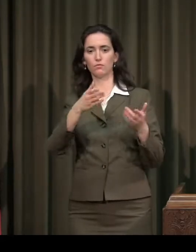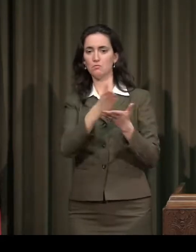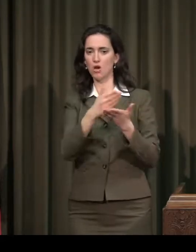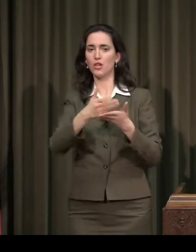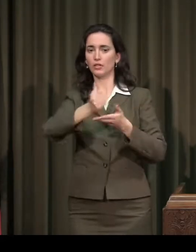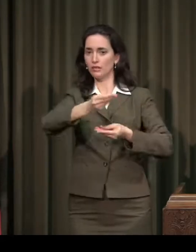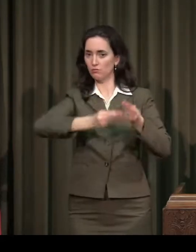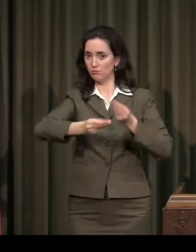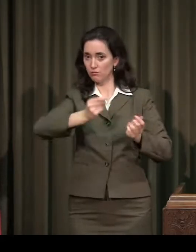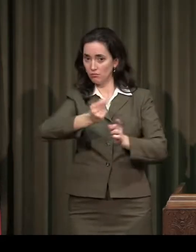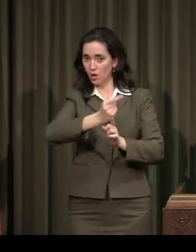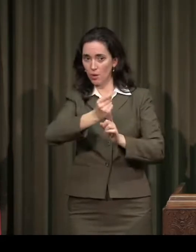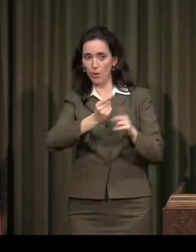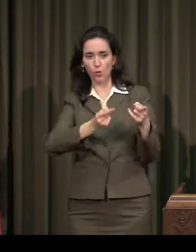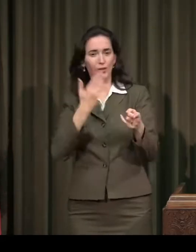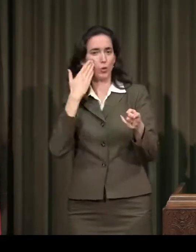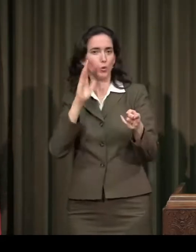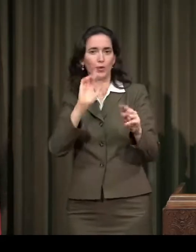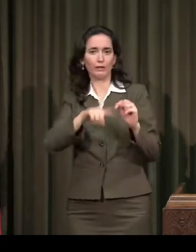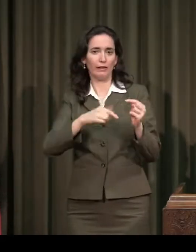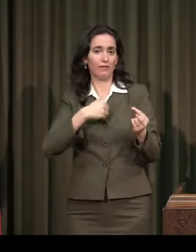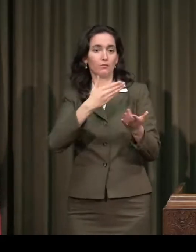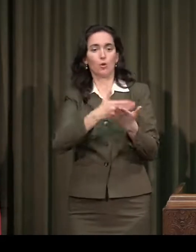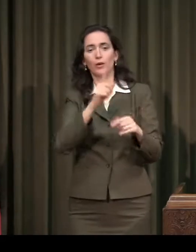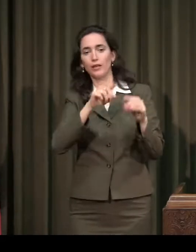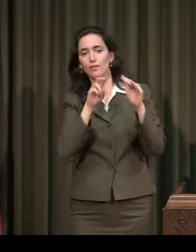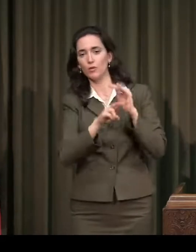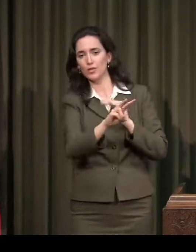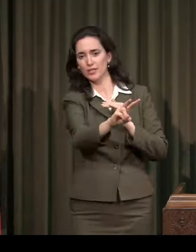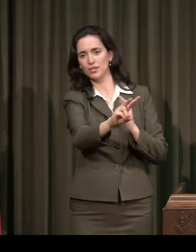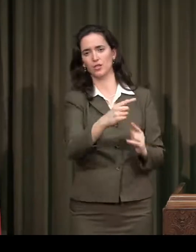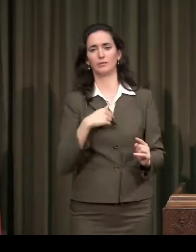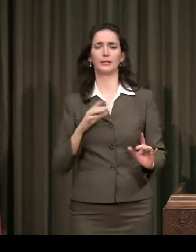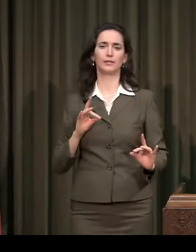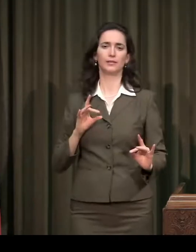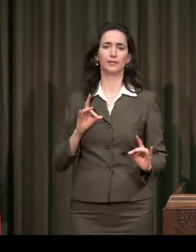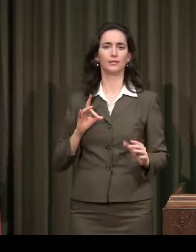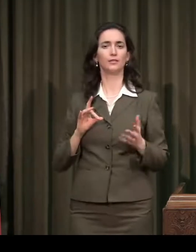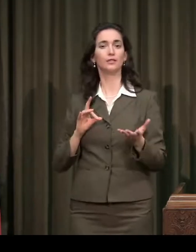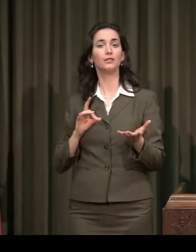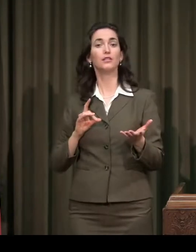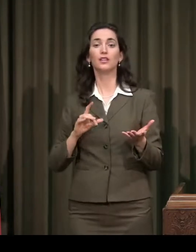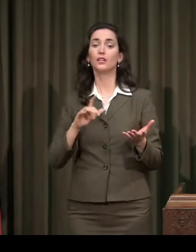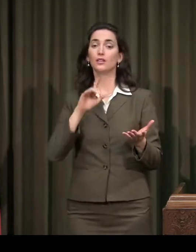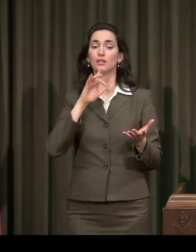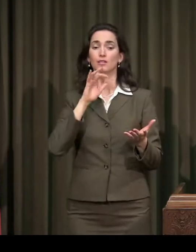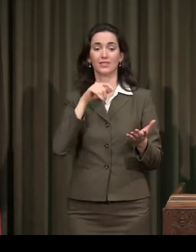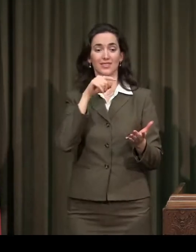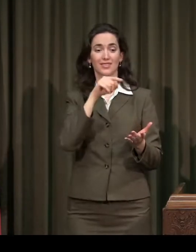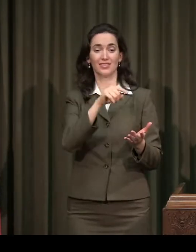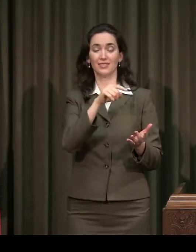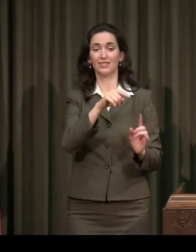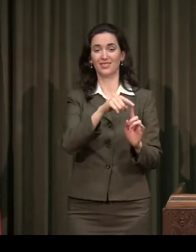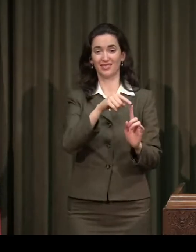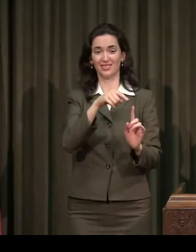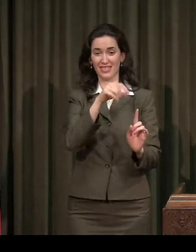the instrument is in right now and it's rather gimmicky and it would be yet another way for the legislature to say